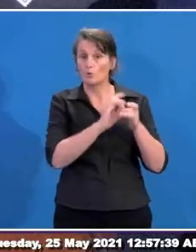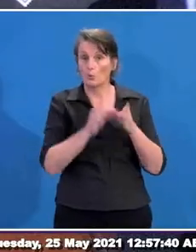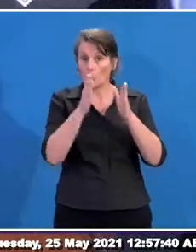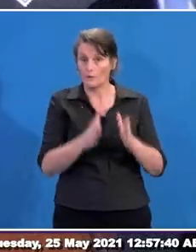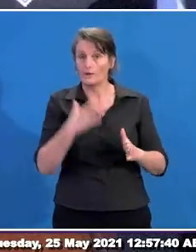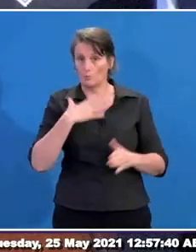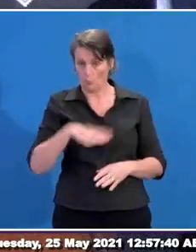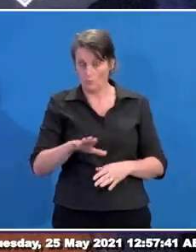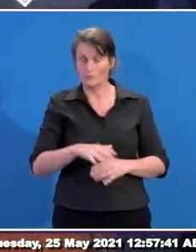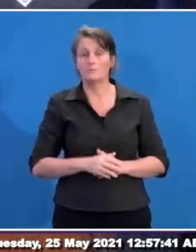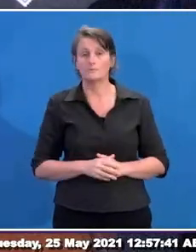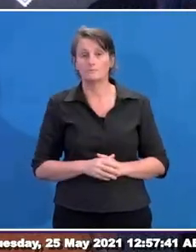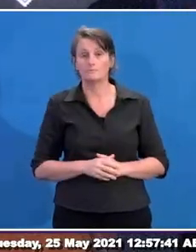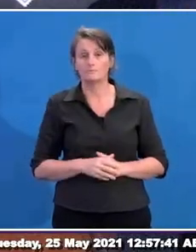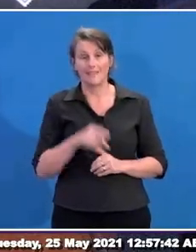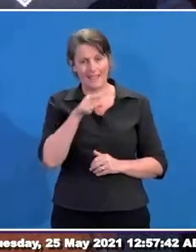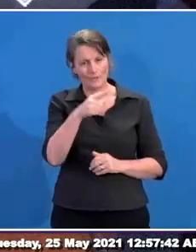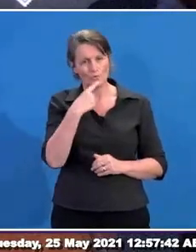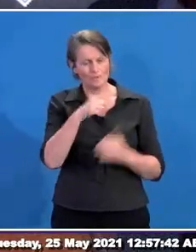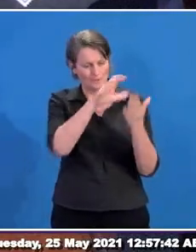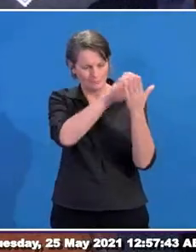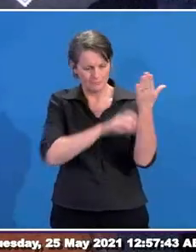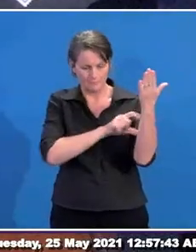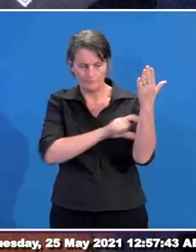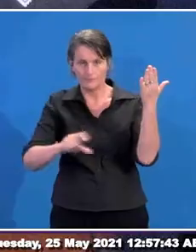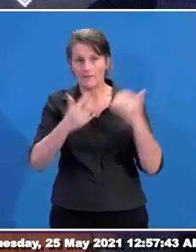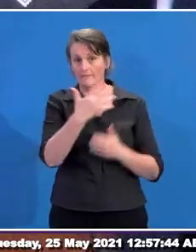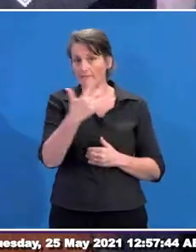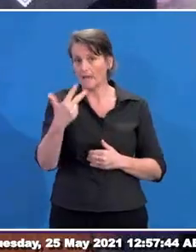And you say in paragraph 58 you are concerned about the assistance